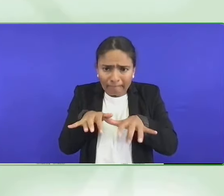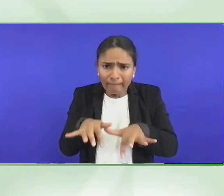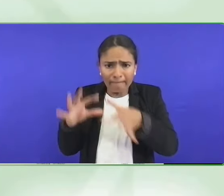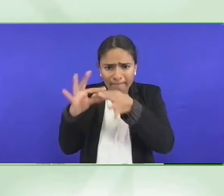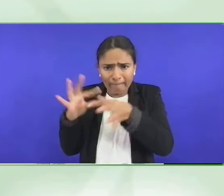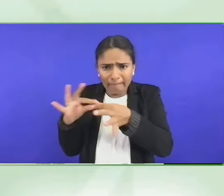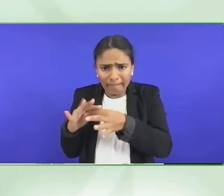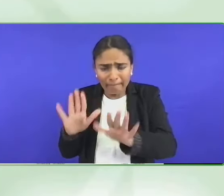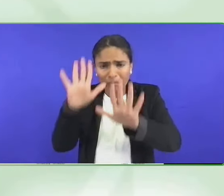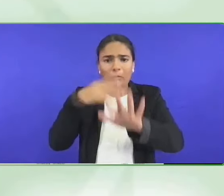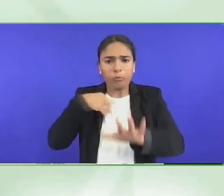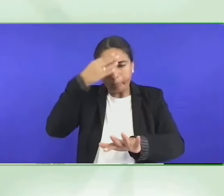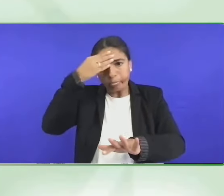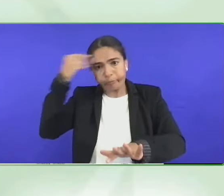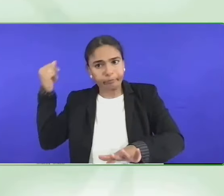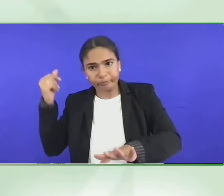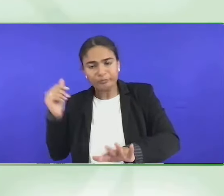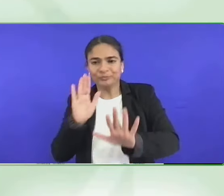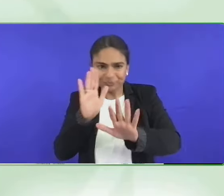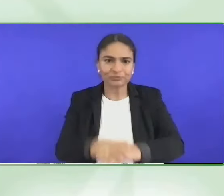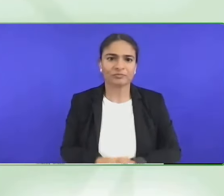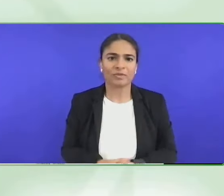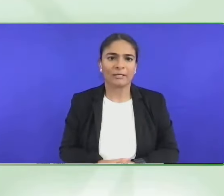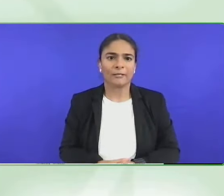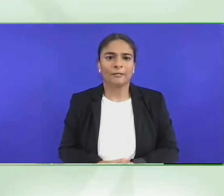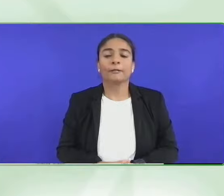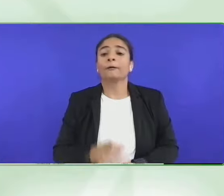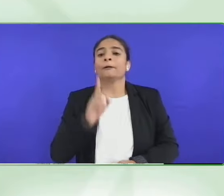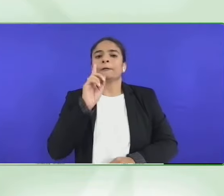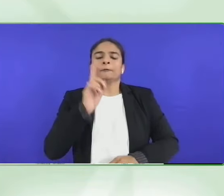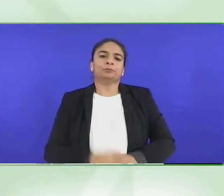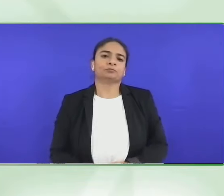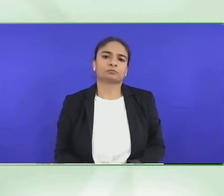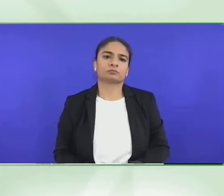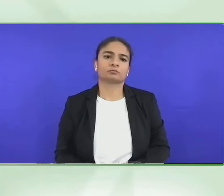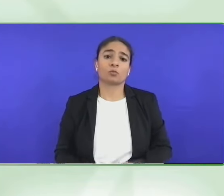talent from whatever part of accuracy, whether that be the disability committee, people that identify in different ways.